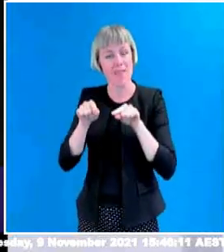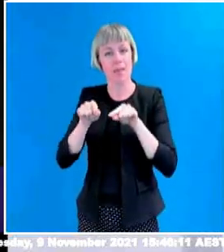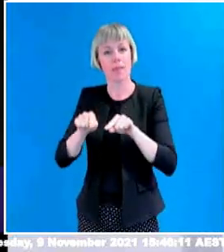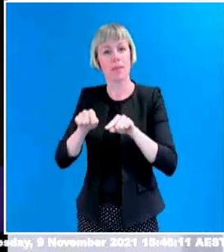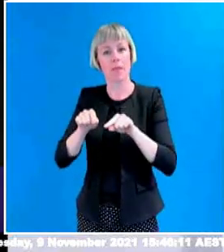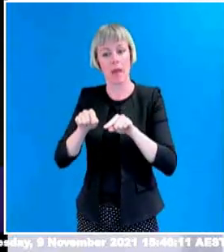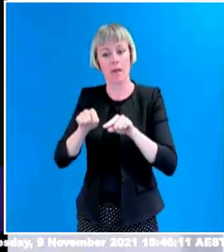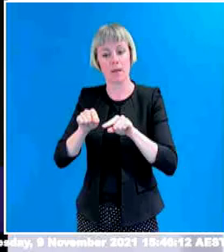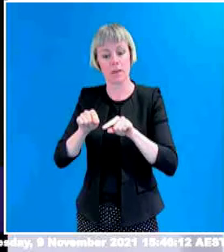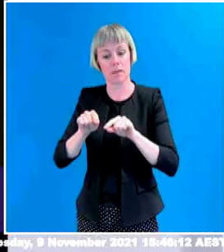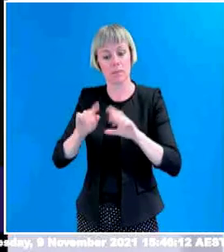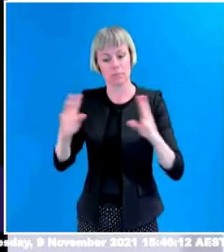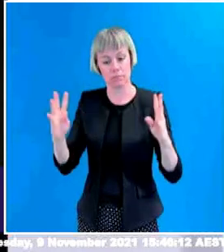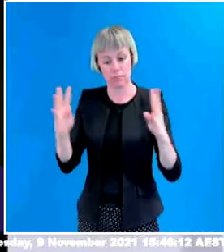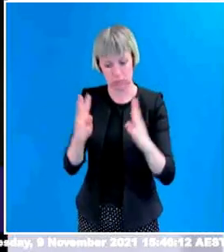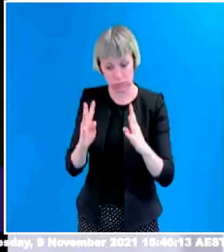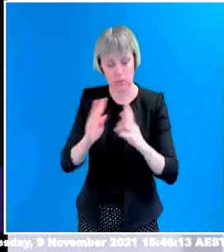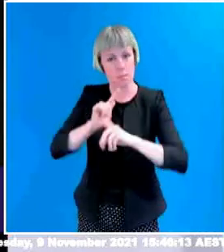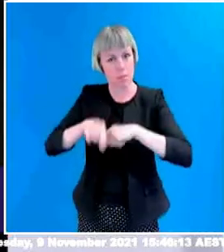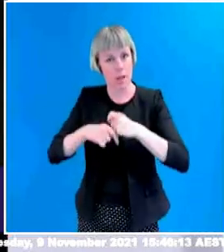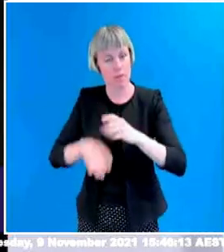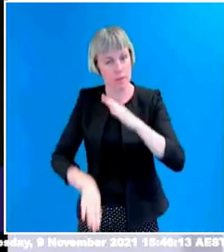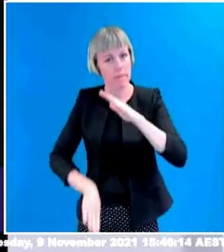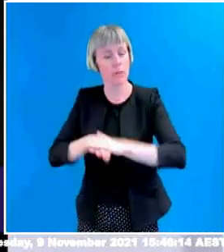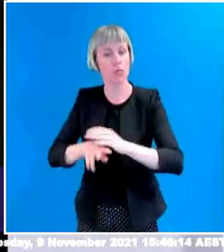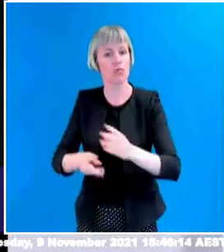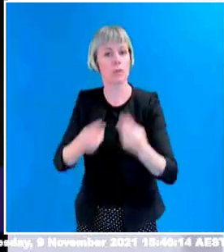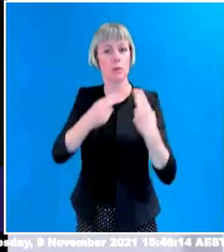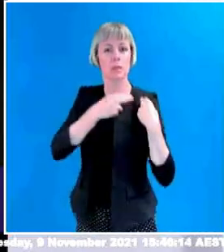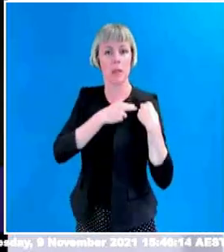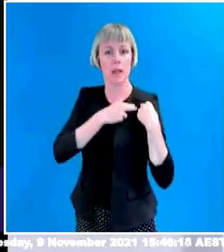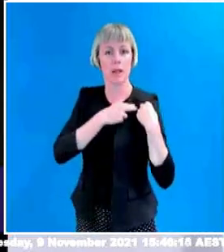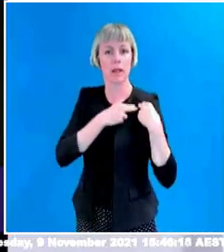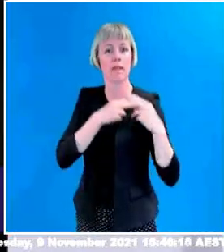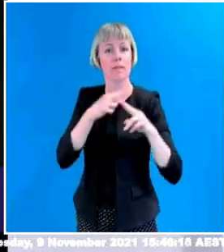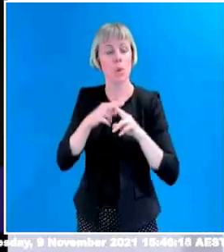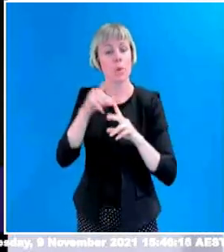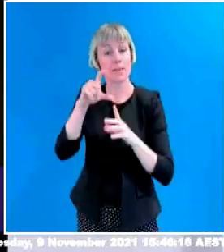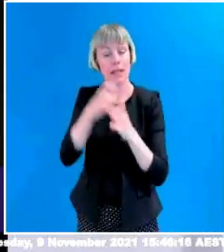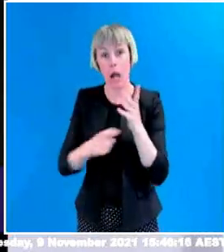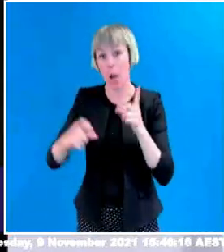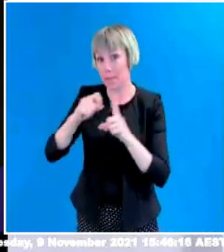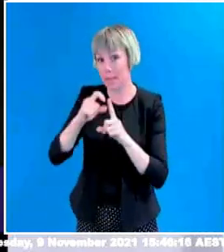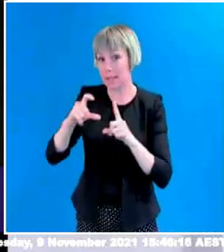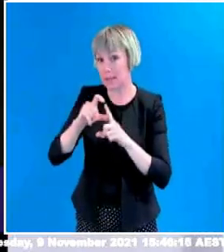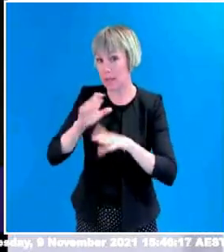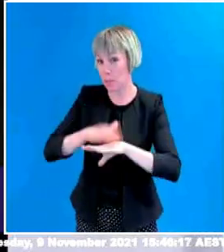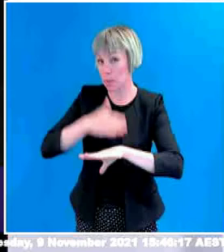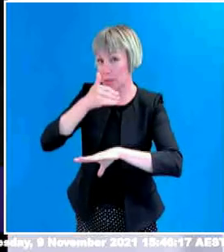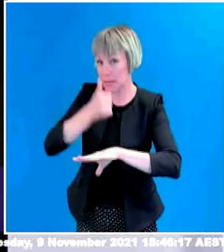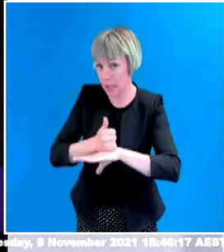responsibility for the CRPD implementation and/or incorporation.